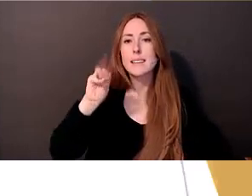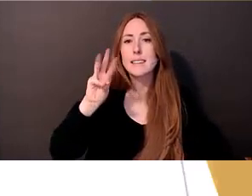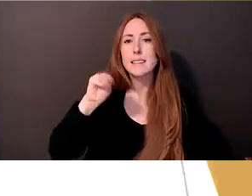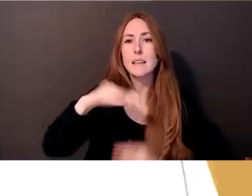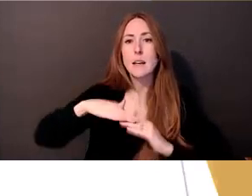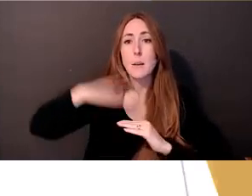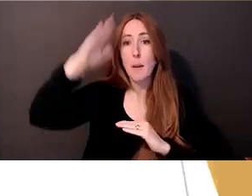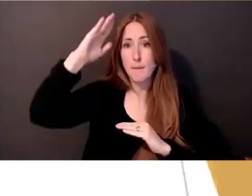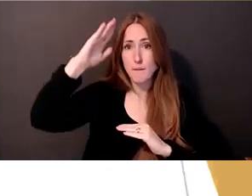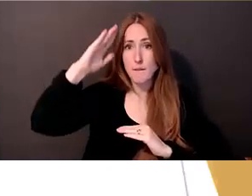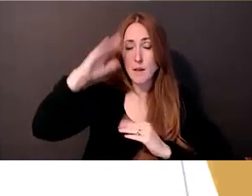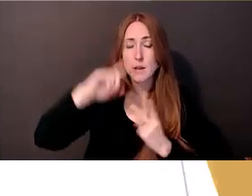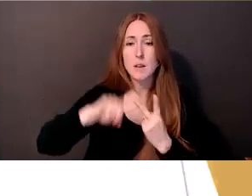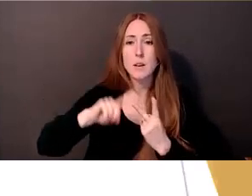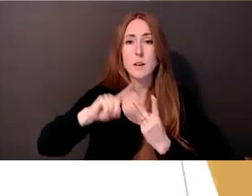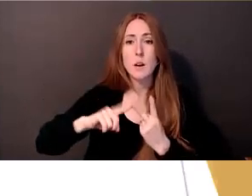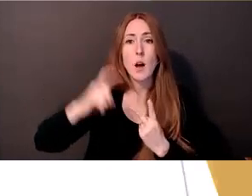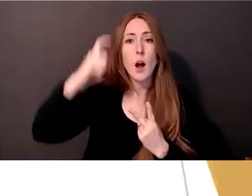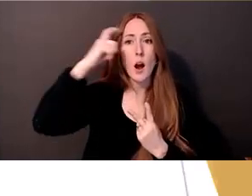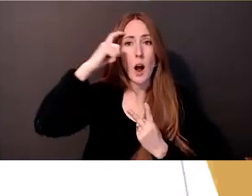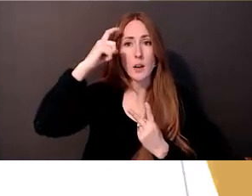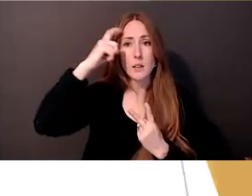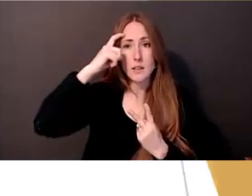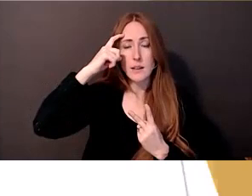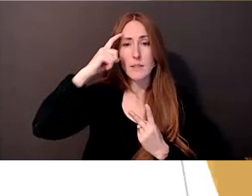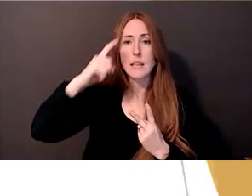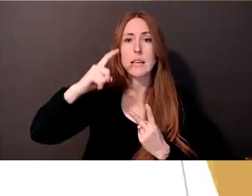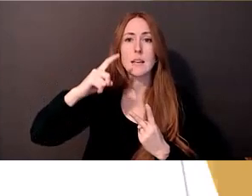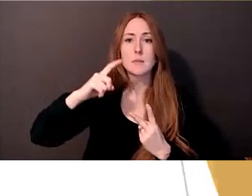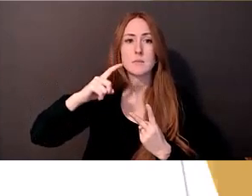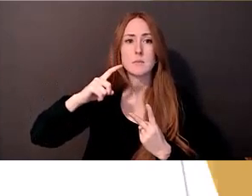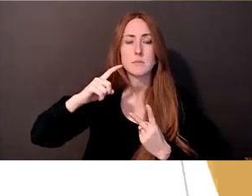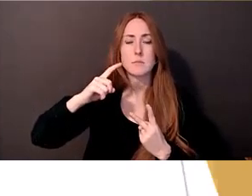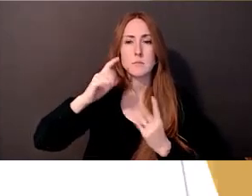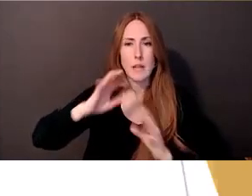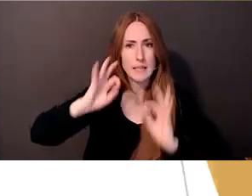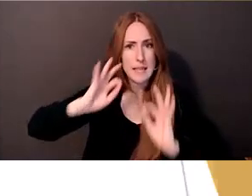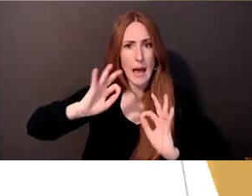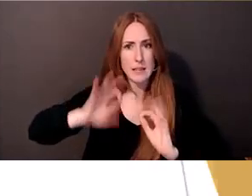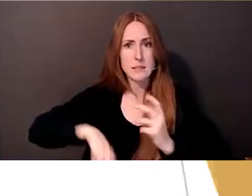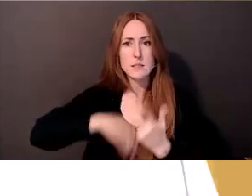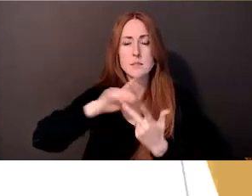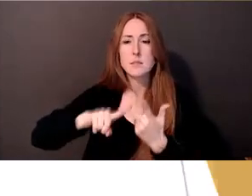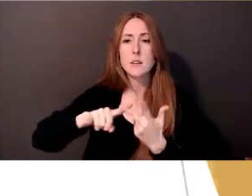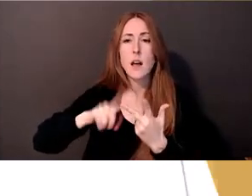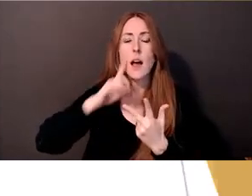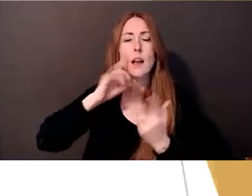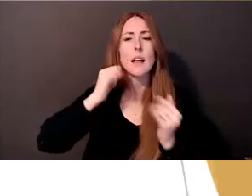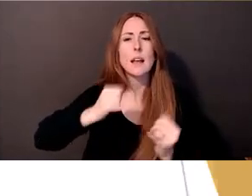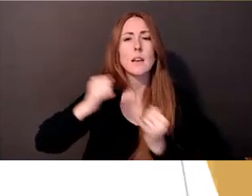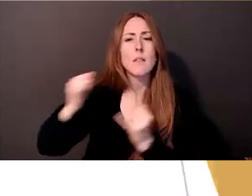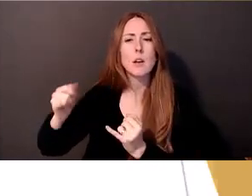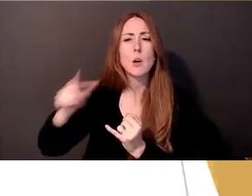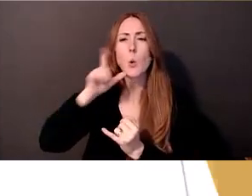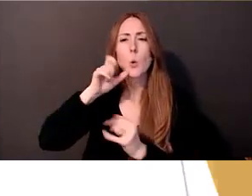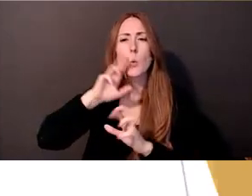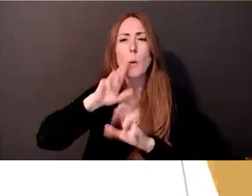are cognitively intact, and individuals who report at least some difficulty in performing